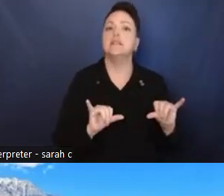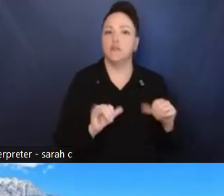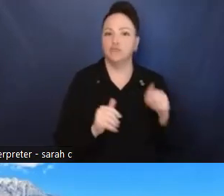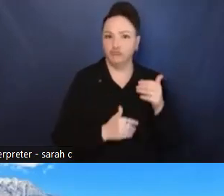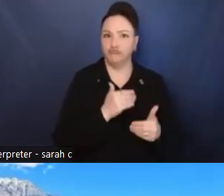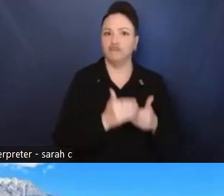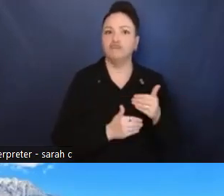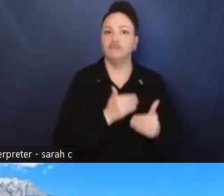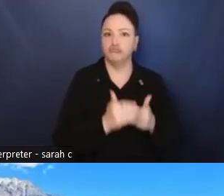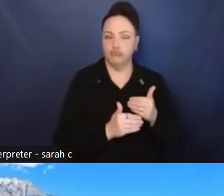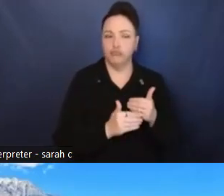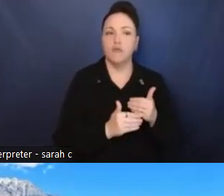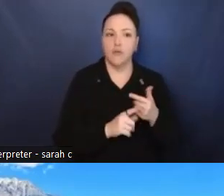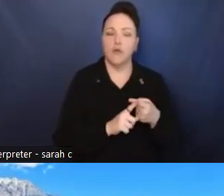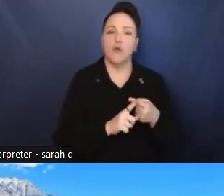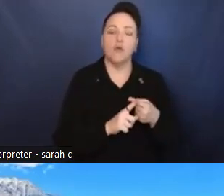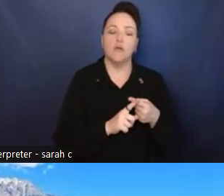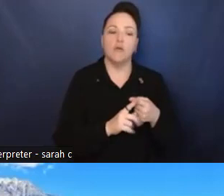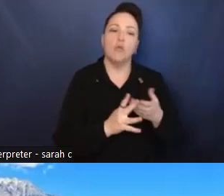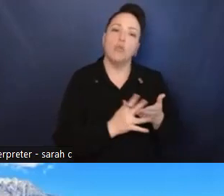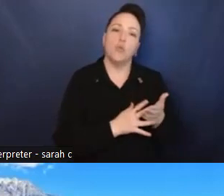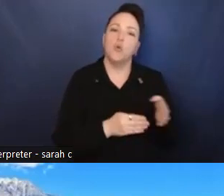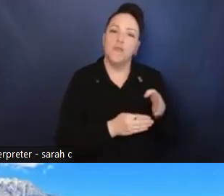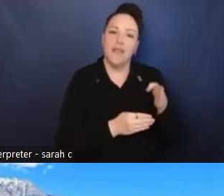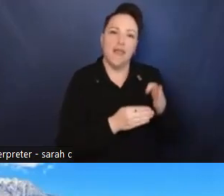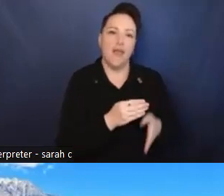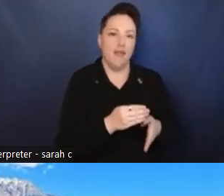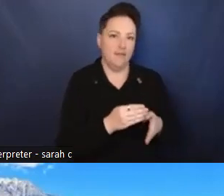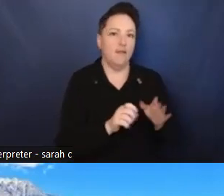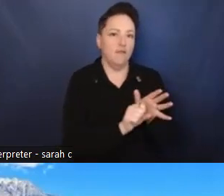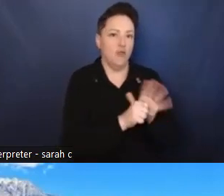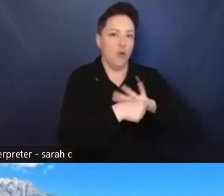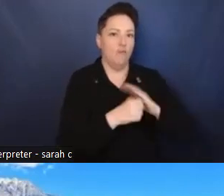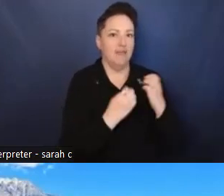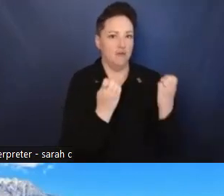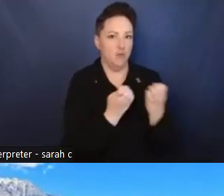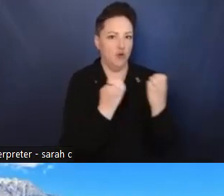of covid emergency and public health unwinding so the first thing I changes to the one system.